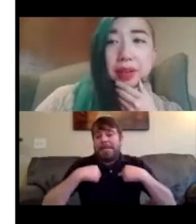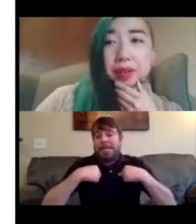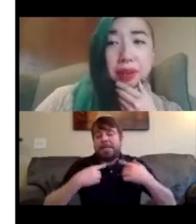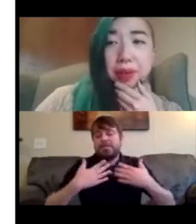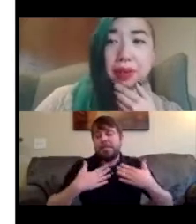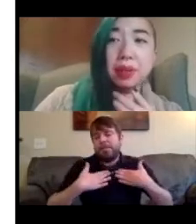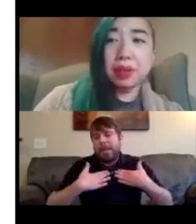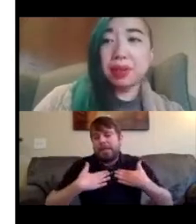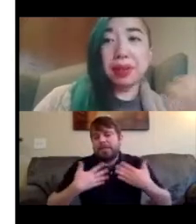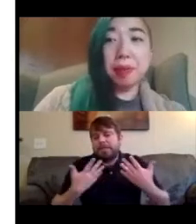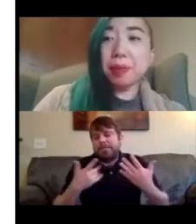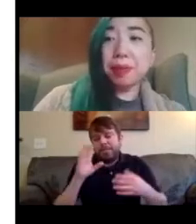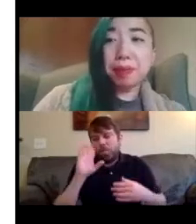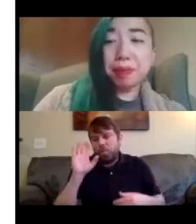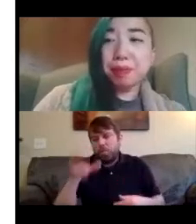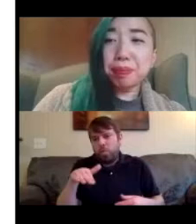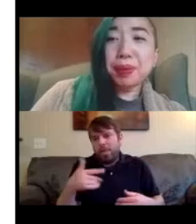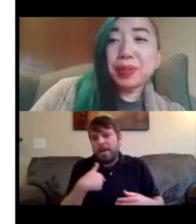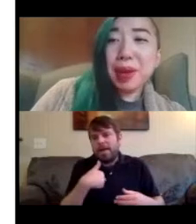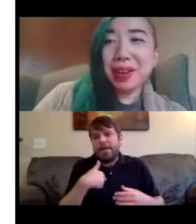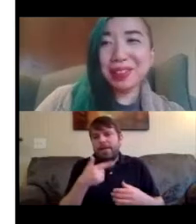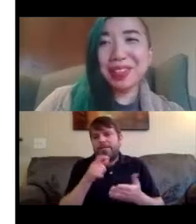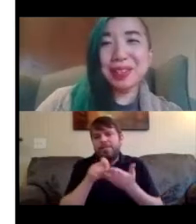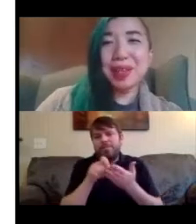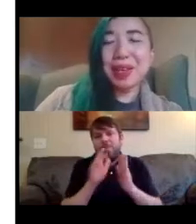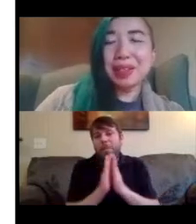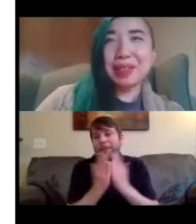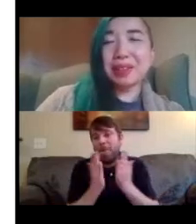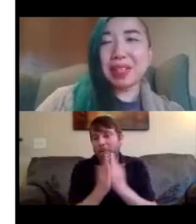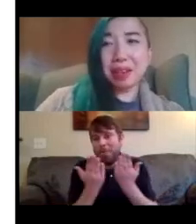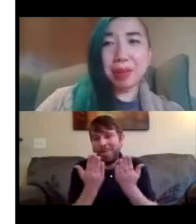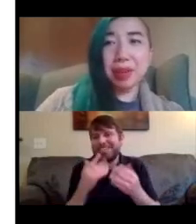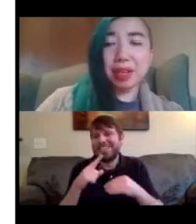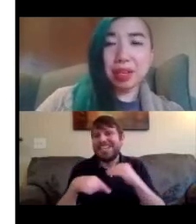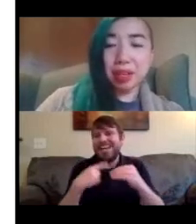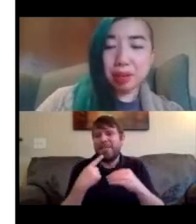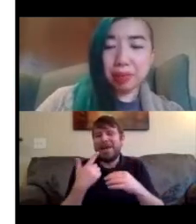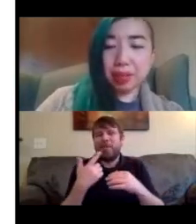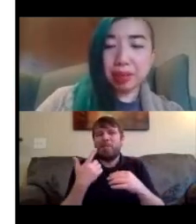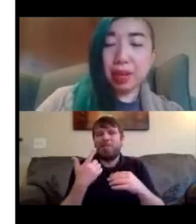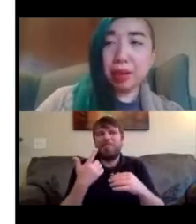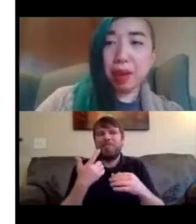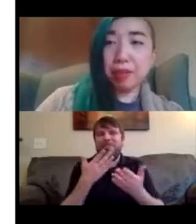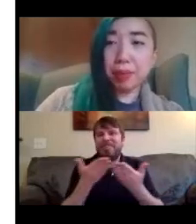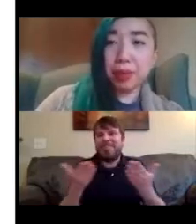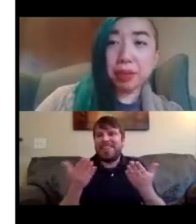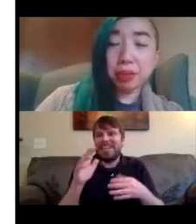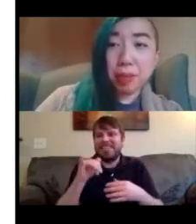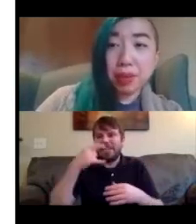I wrote books about them--the ghosts that haunt my writing are familial trauma,